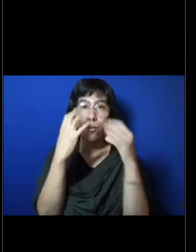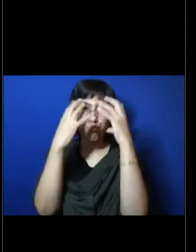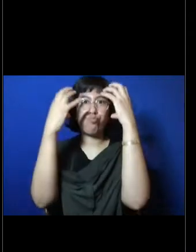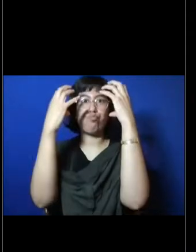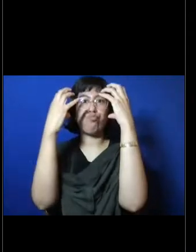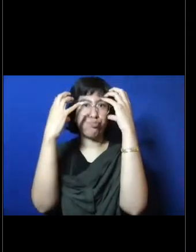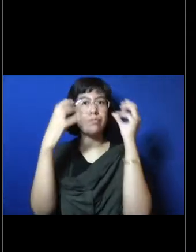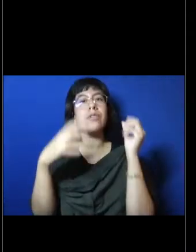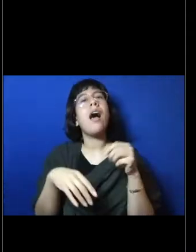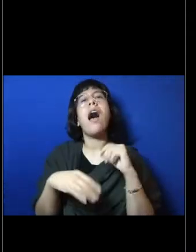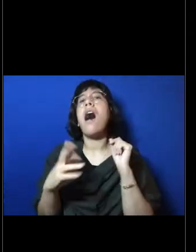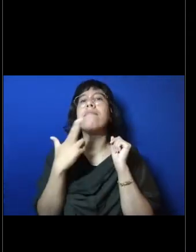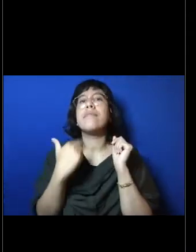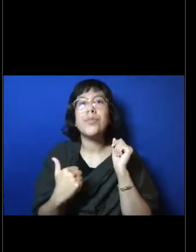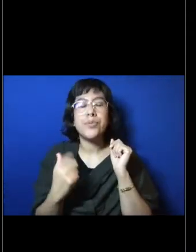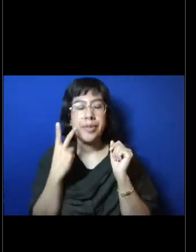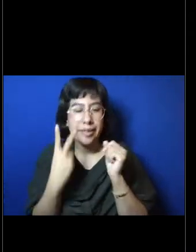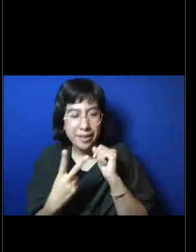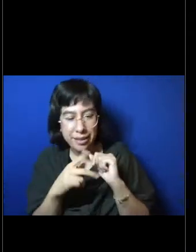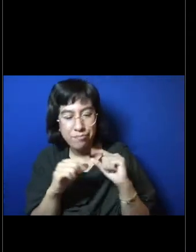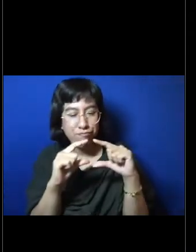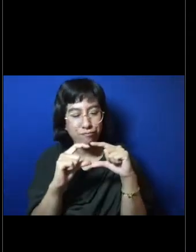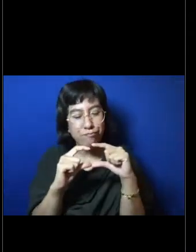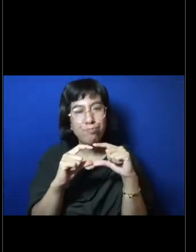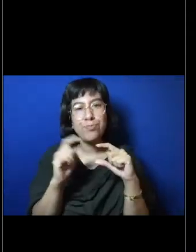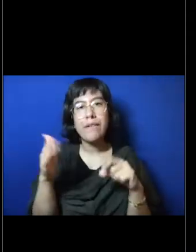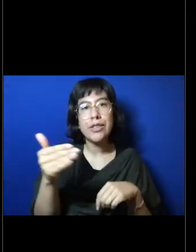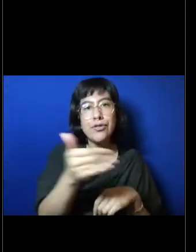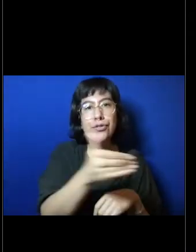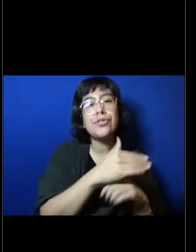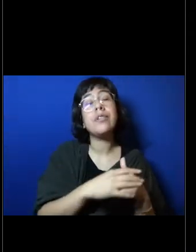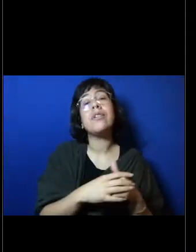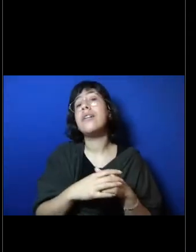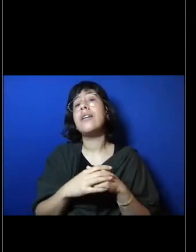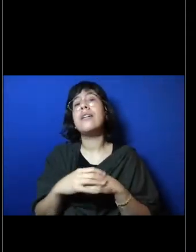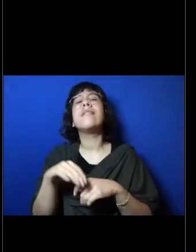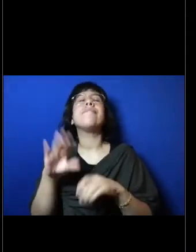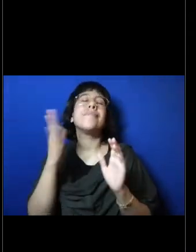and they're super fun to see. Now of course, everybody loves giant sea bass